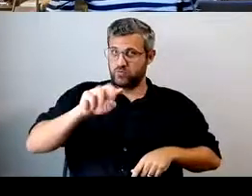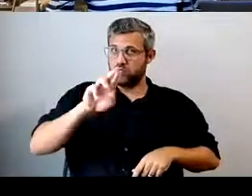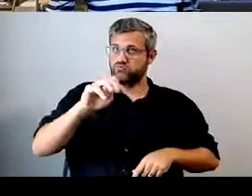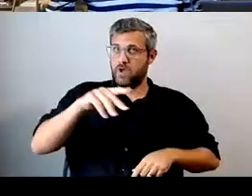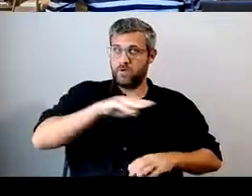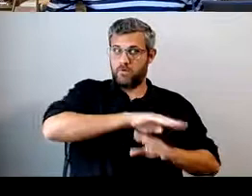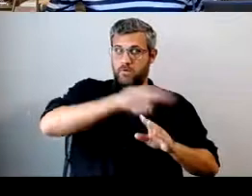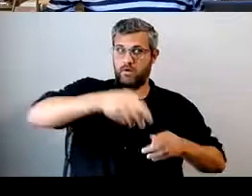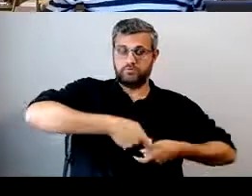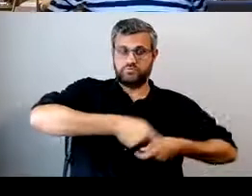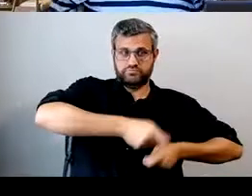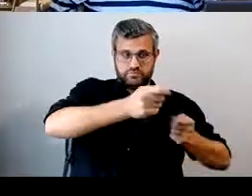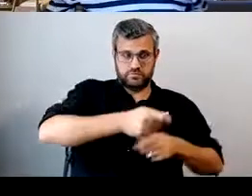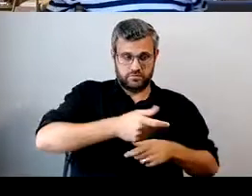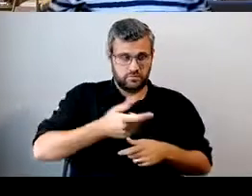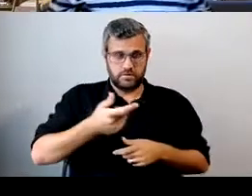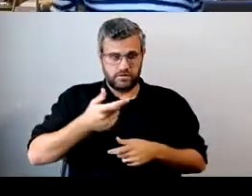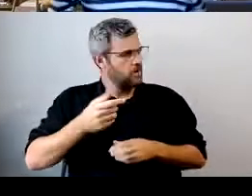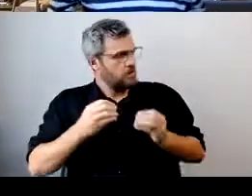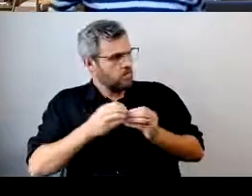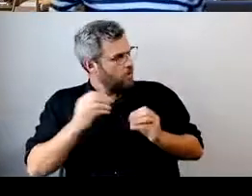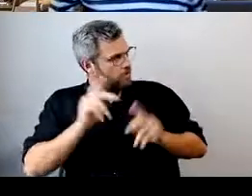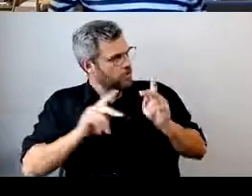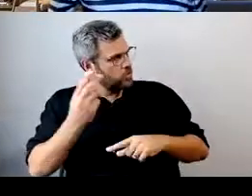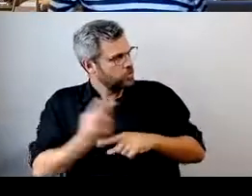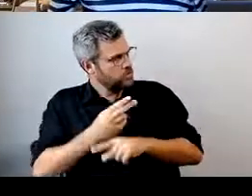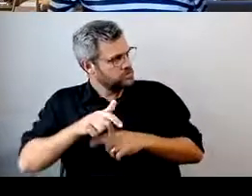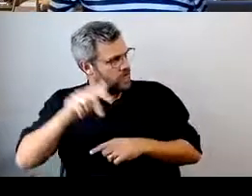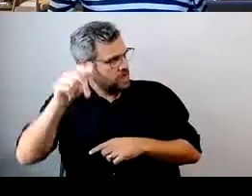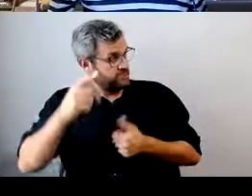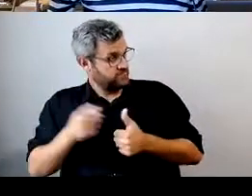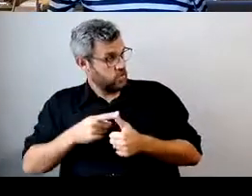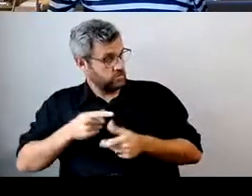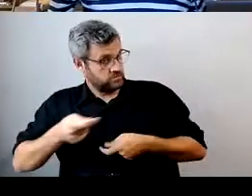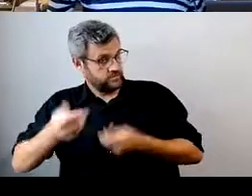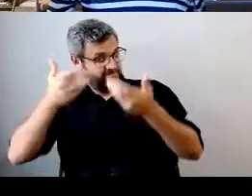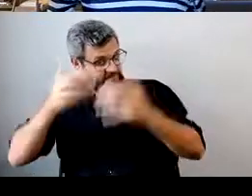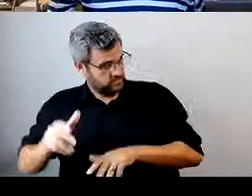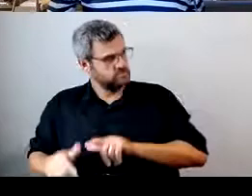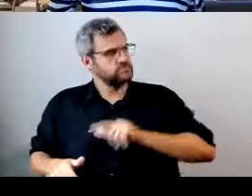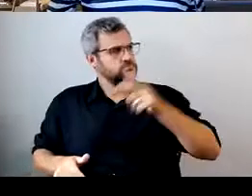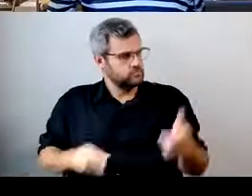there's more people that need to go up the steps. So let me shovel the steps first, and then I'll shovel the ramp for you.